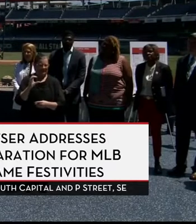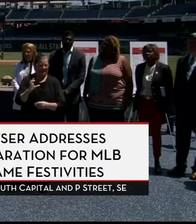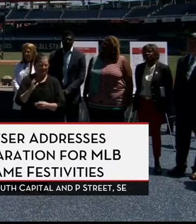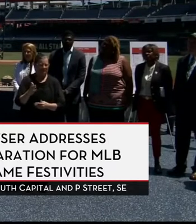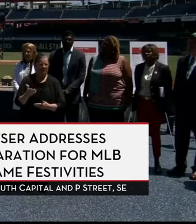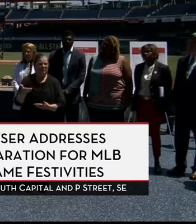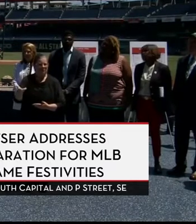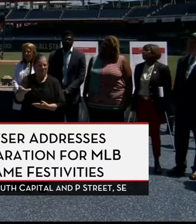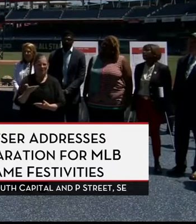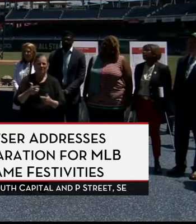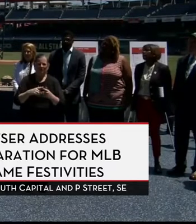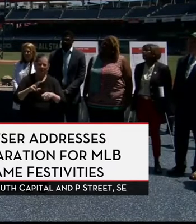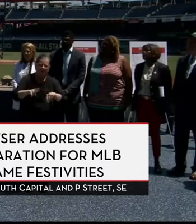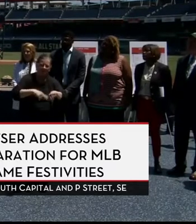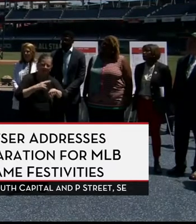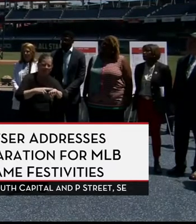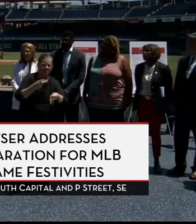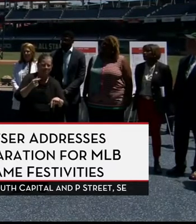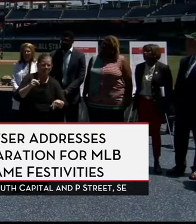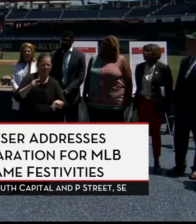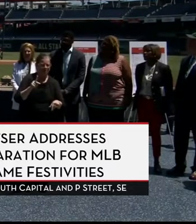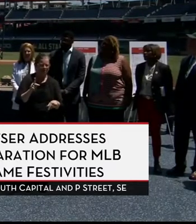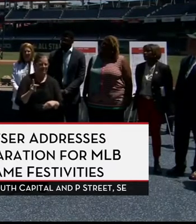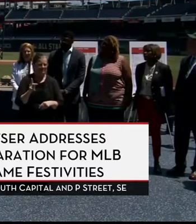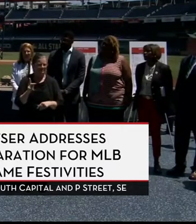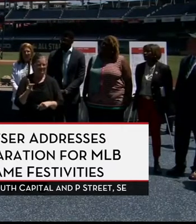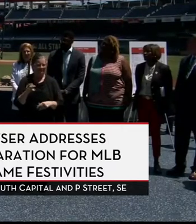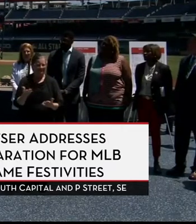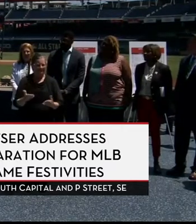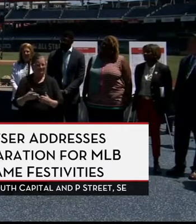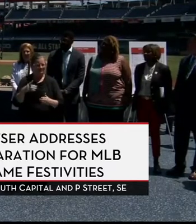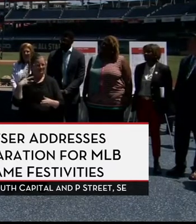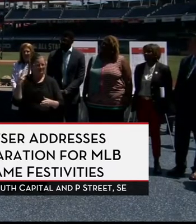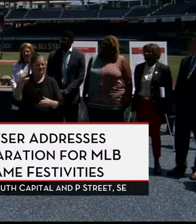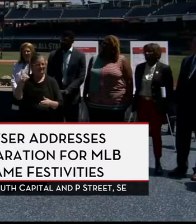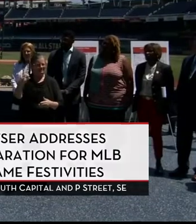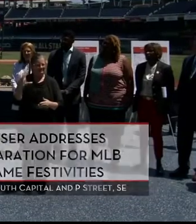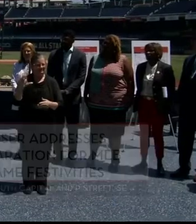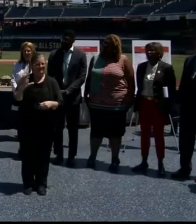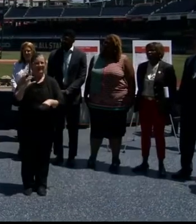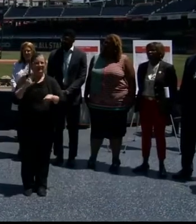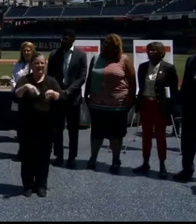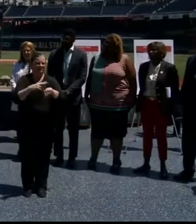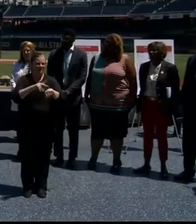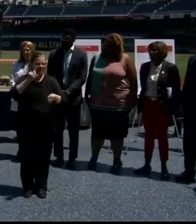NATIONAL'S CAPITAL AND HOME TO THIS YEAR'S MLB ALL-STAR GAME.